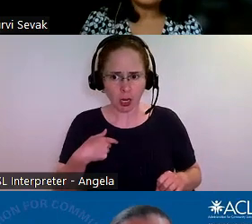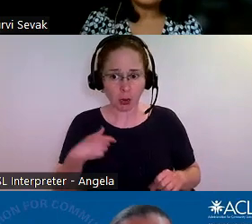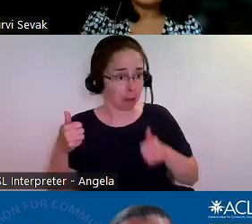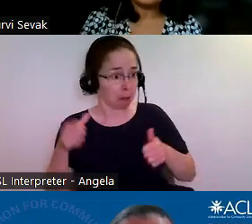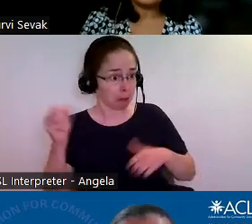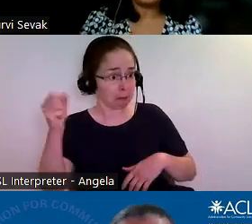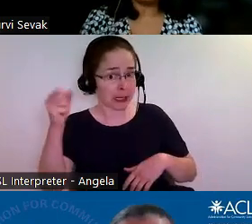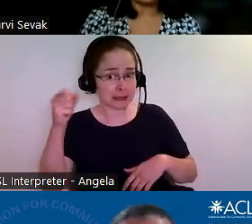(Anjali Forber-Pratt) Yes